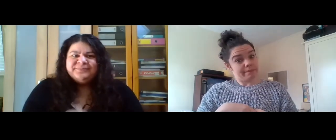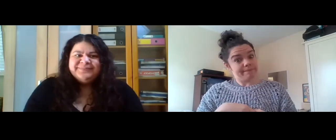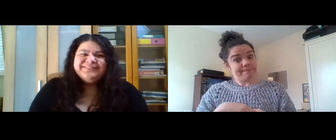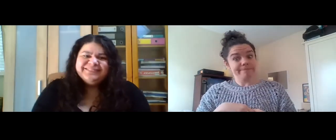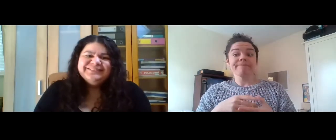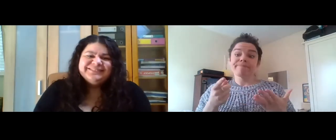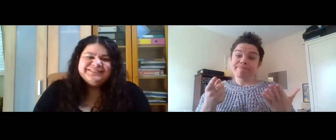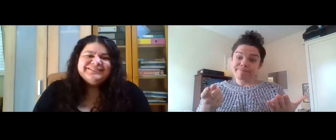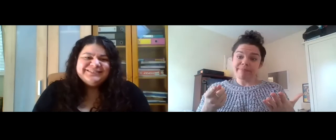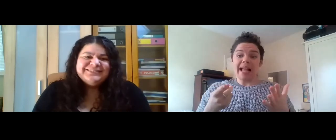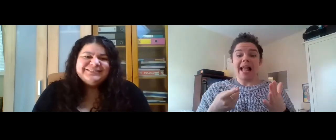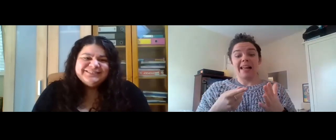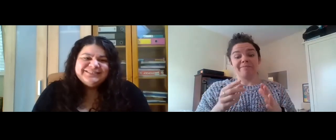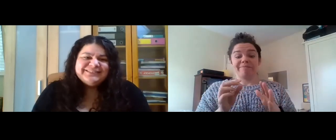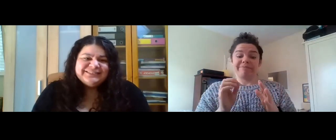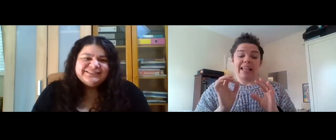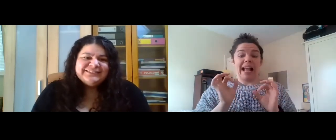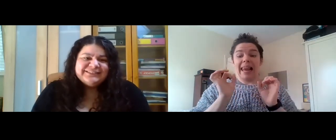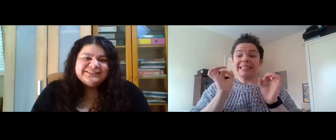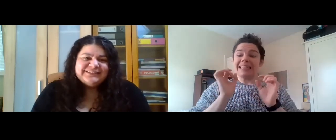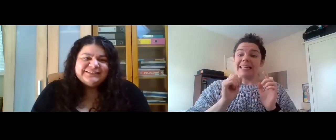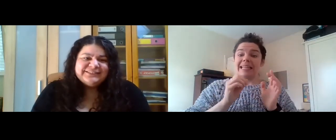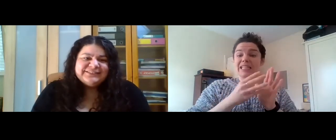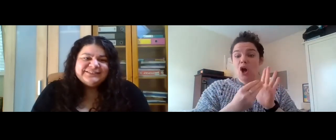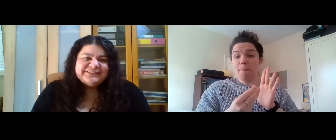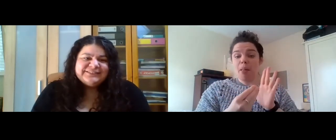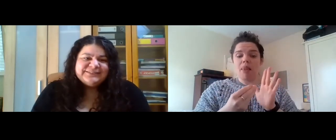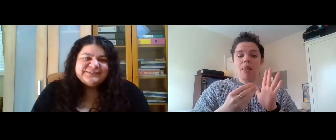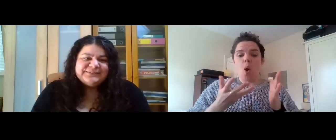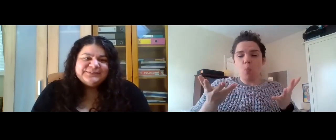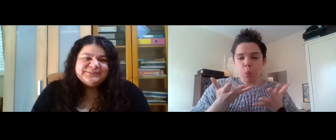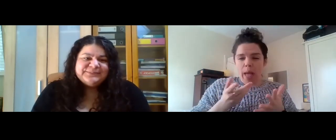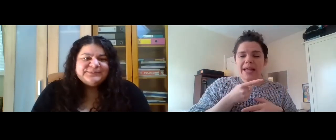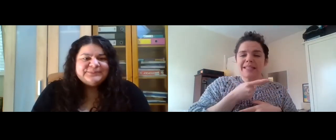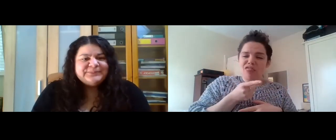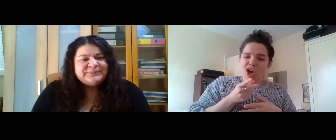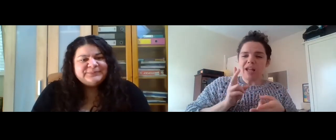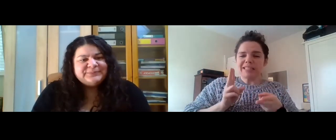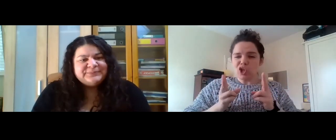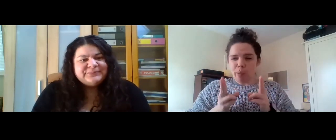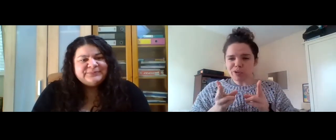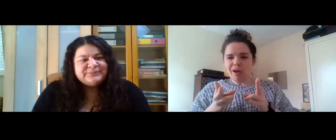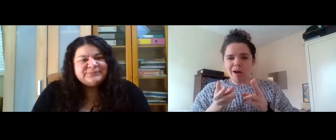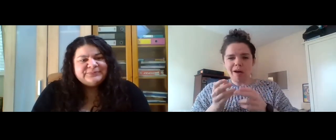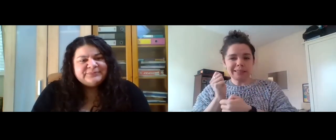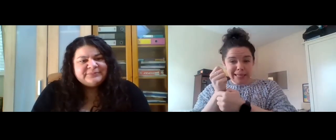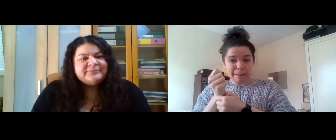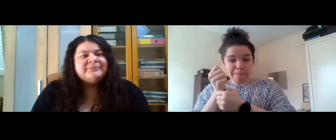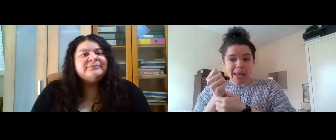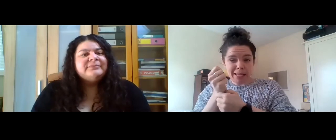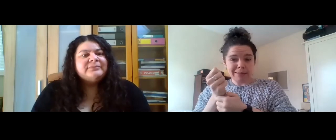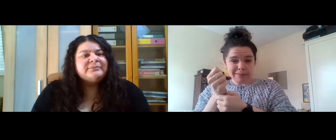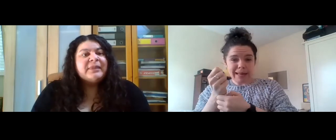So a classic example, would be the 'Where's the Interpreter?' campaign at the moment...